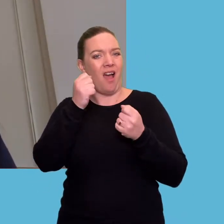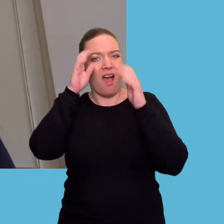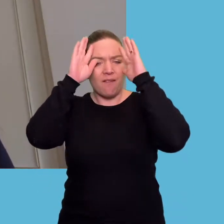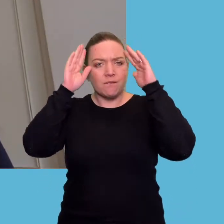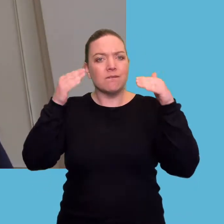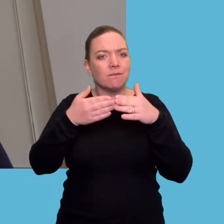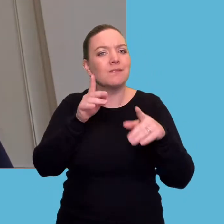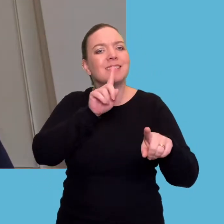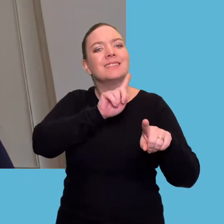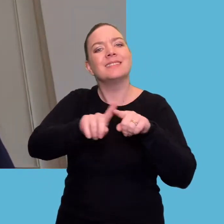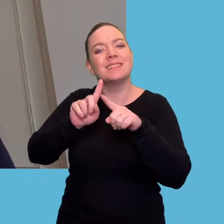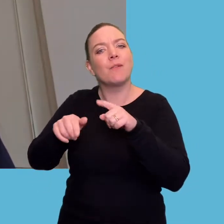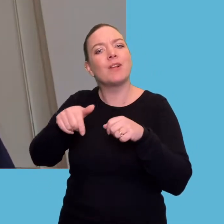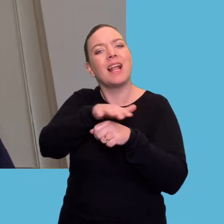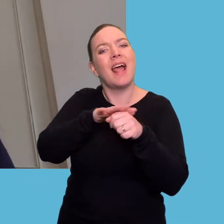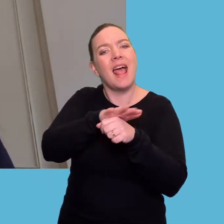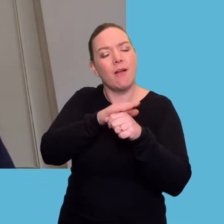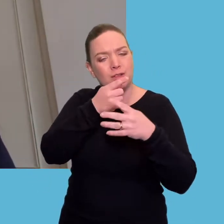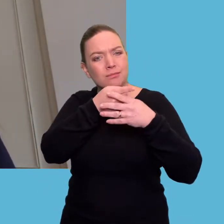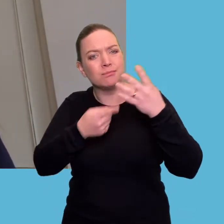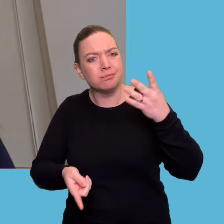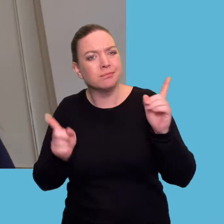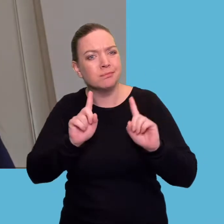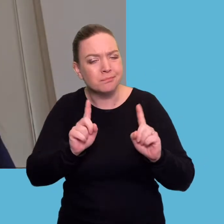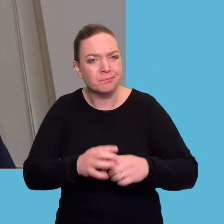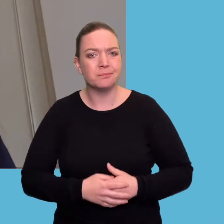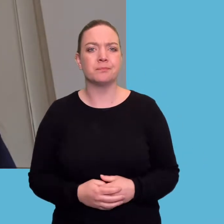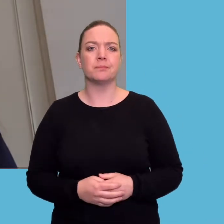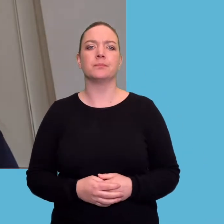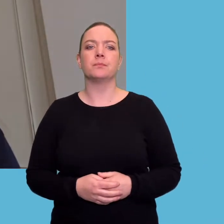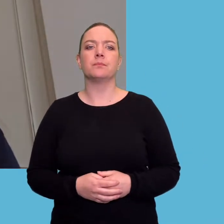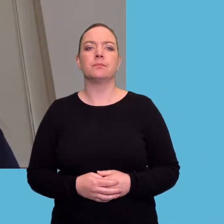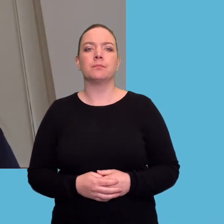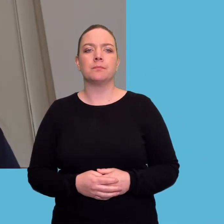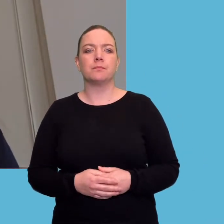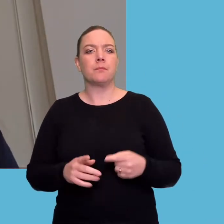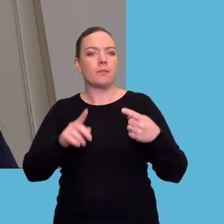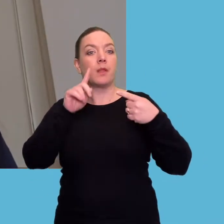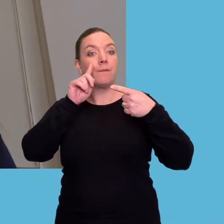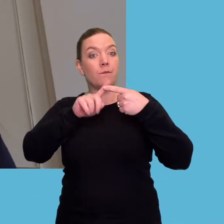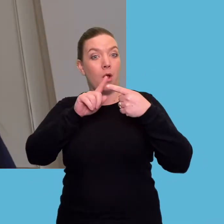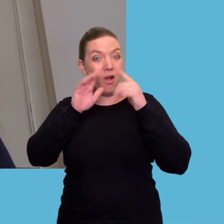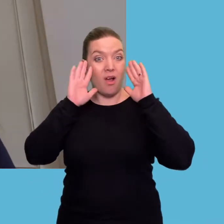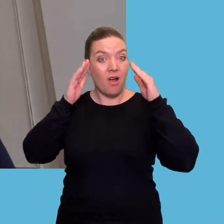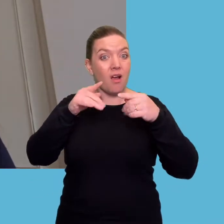how to make your digital device easier for you to use, it concentrates on the following areas.